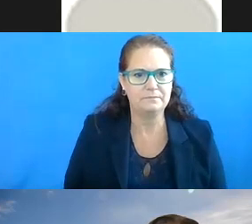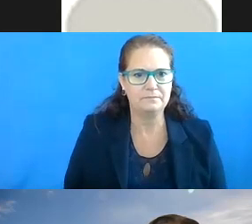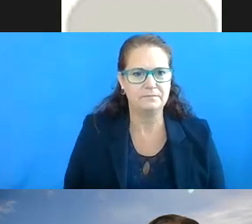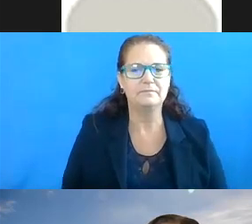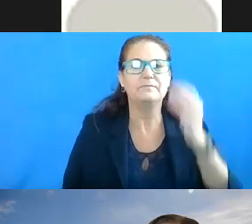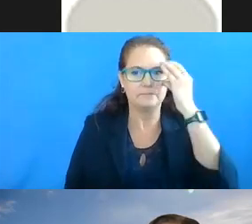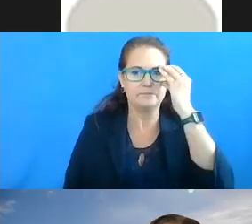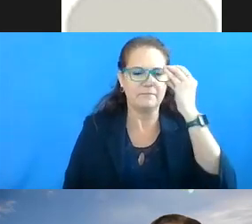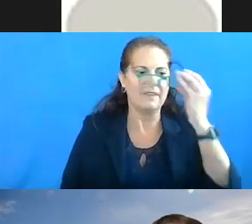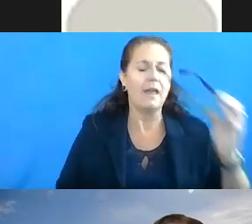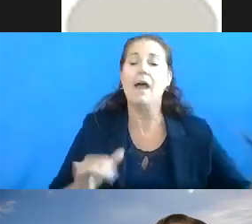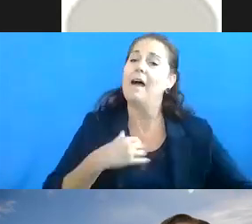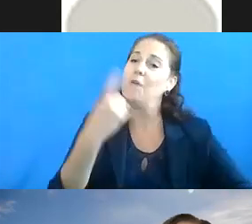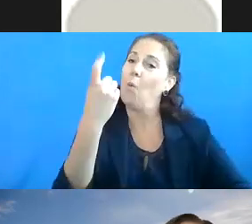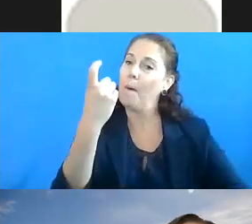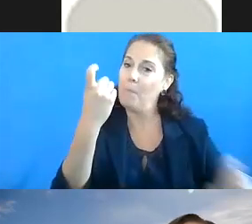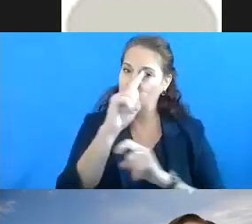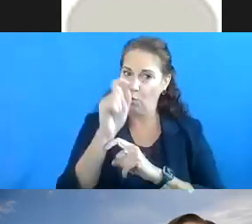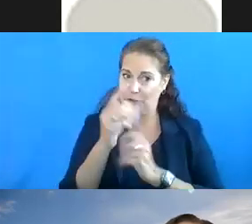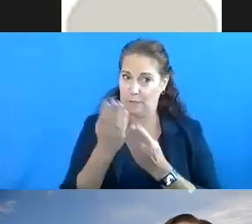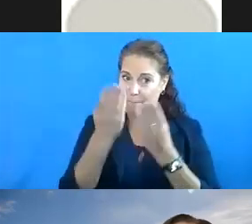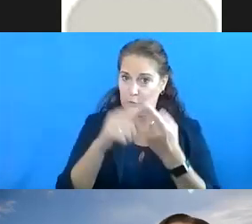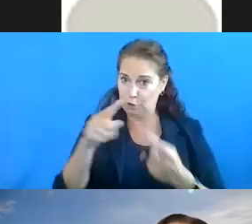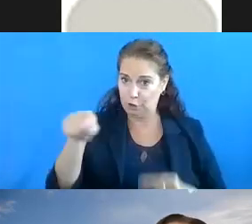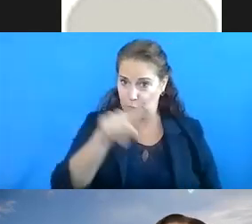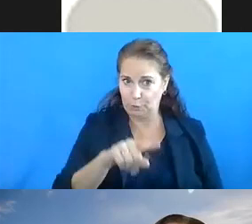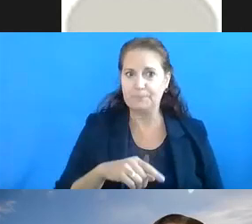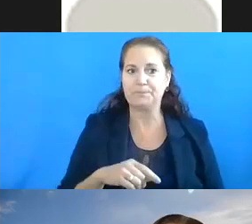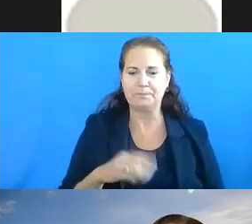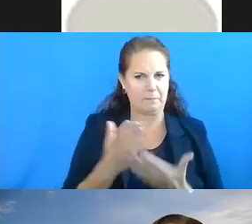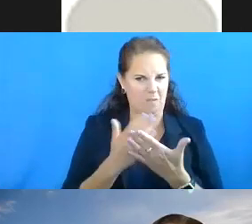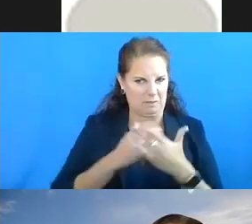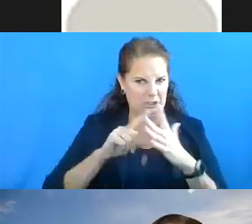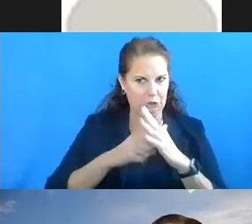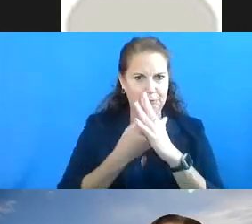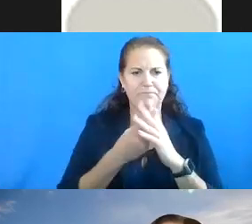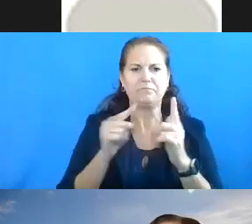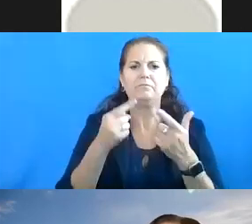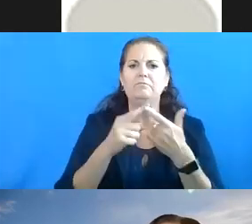I have one more question for you before we get started. Just to gauge the room right now,